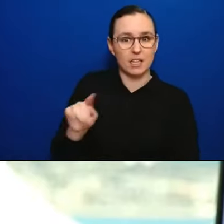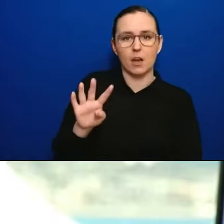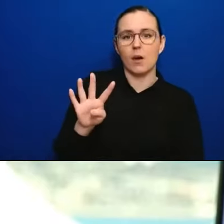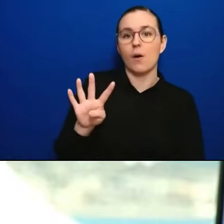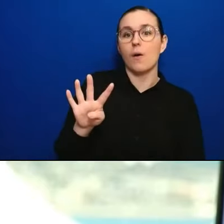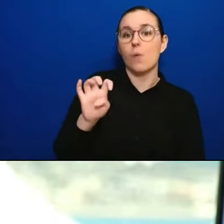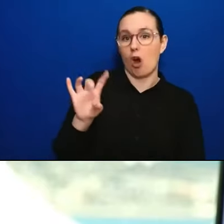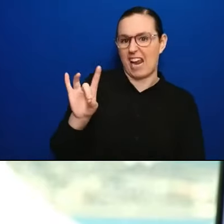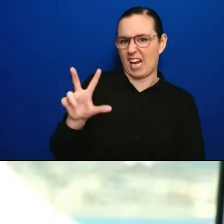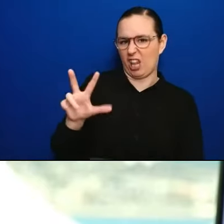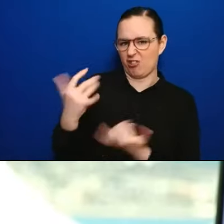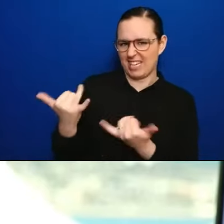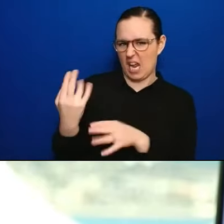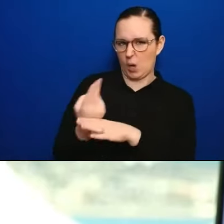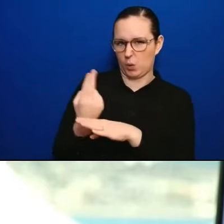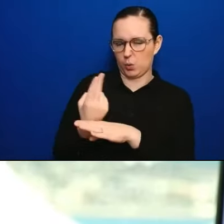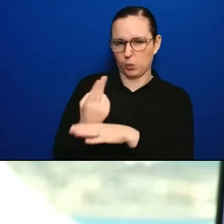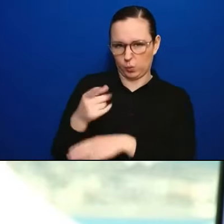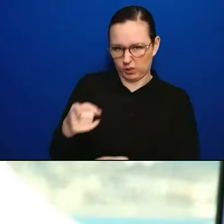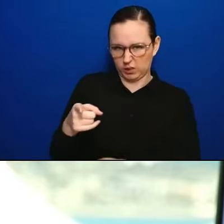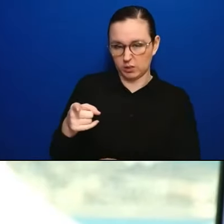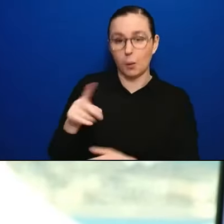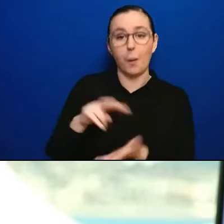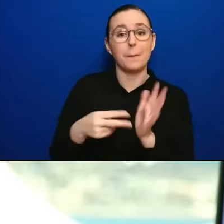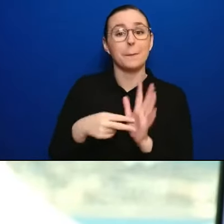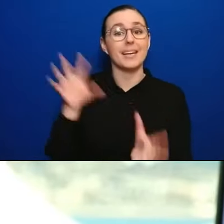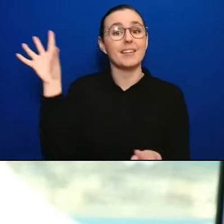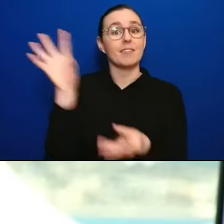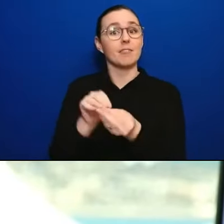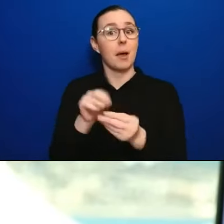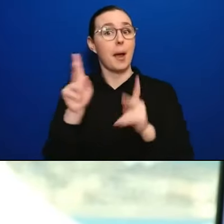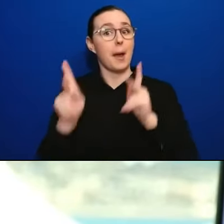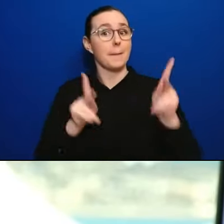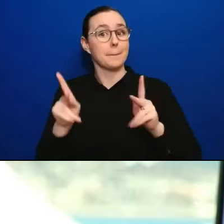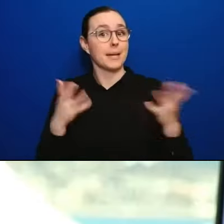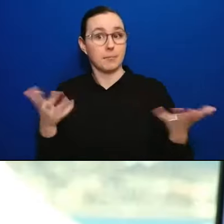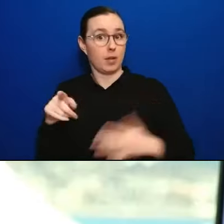the acute care system.